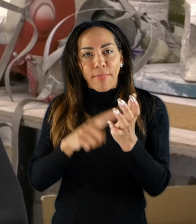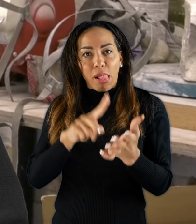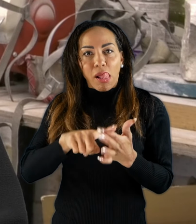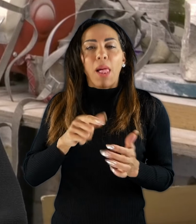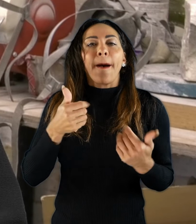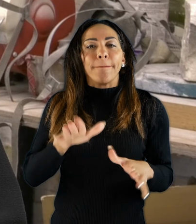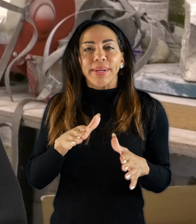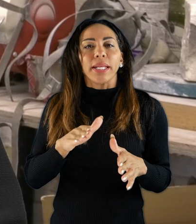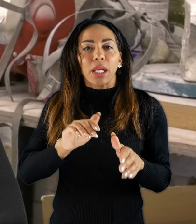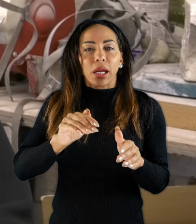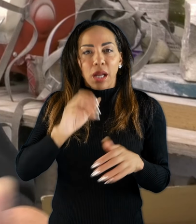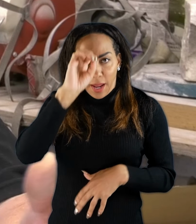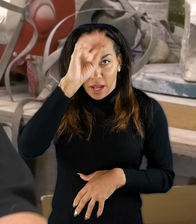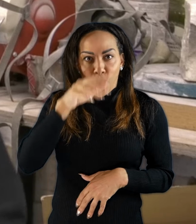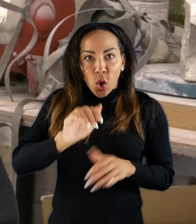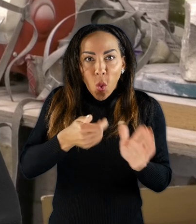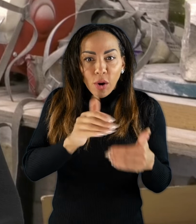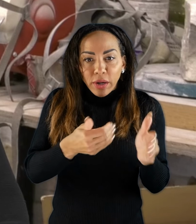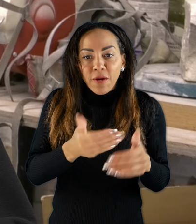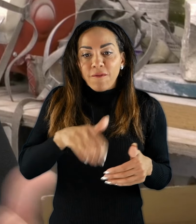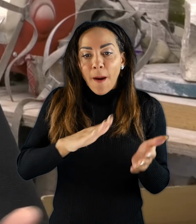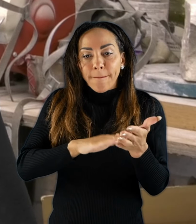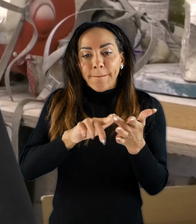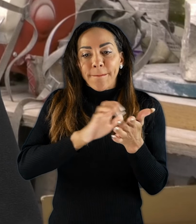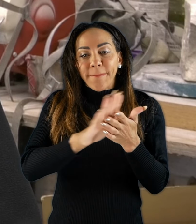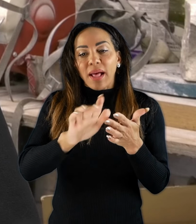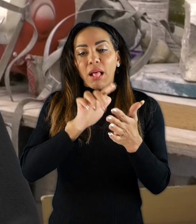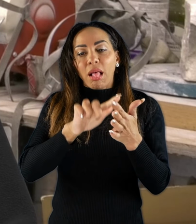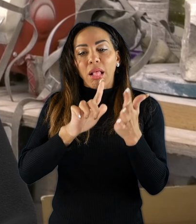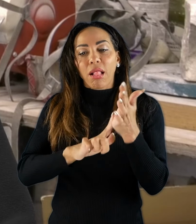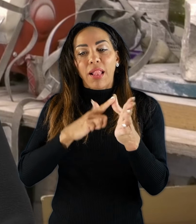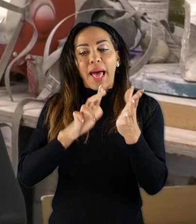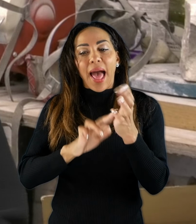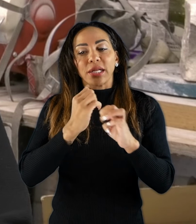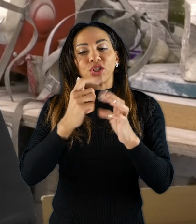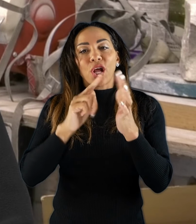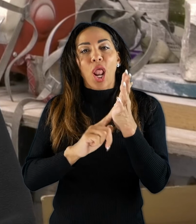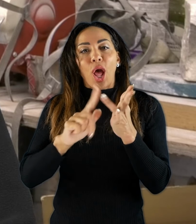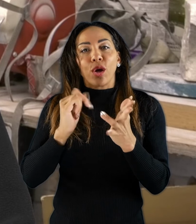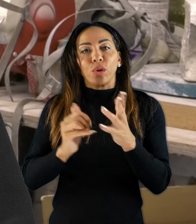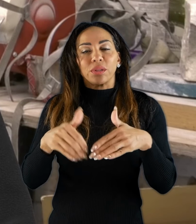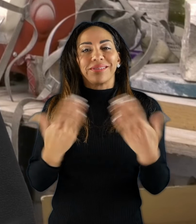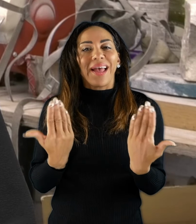there since Michelangelo's day. You know, from over 2000 years, the Romans, you know, carved,